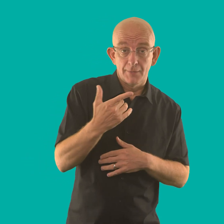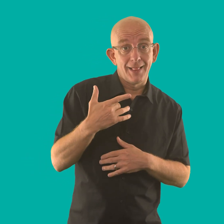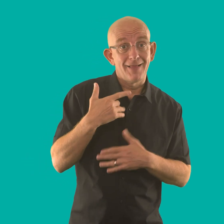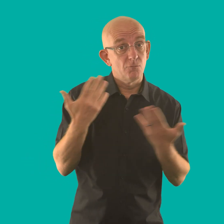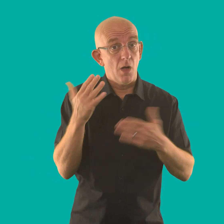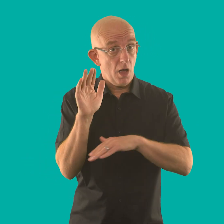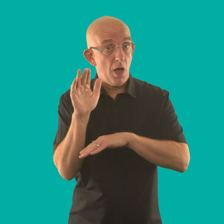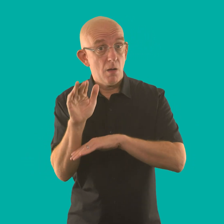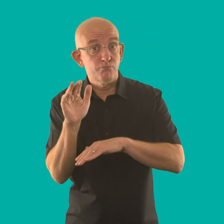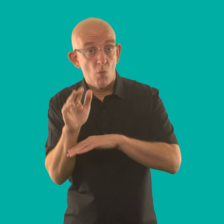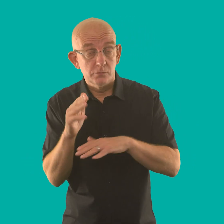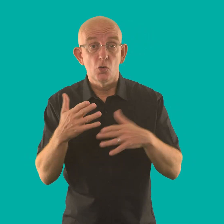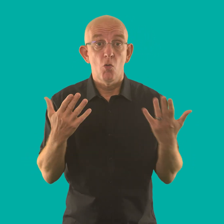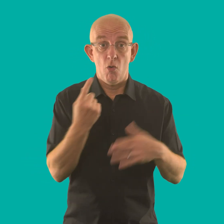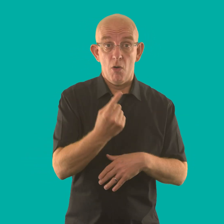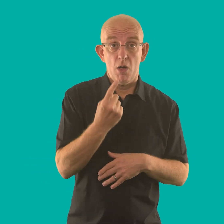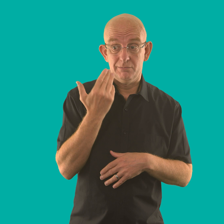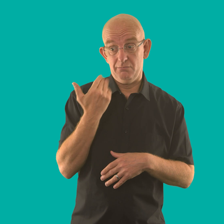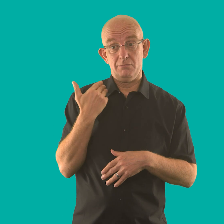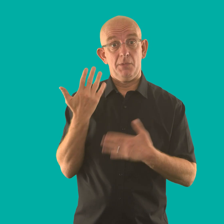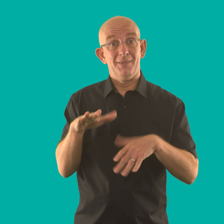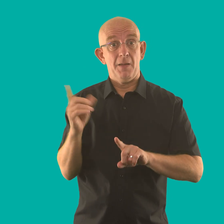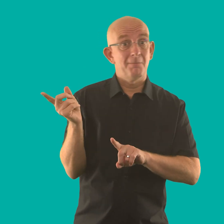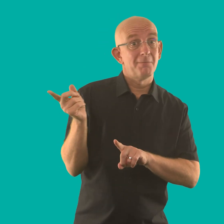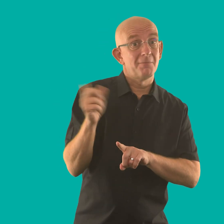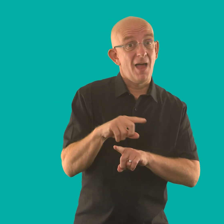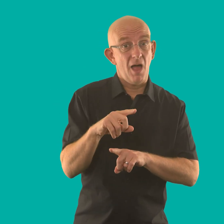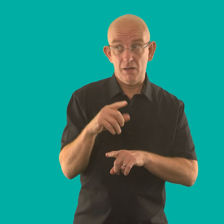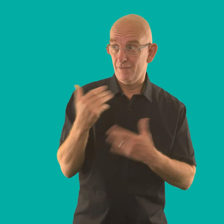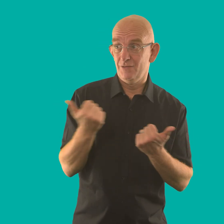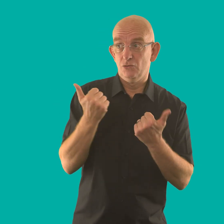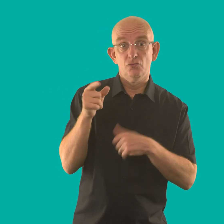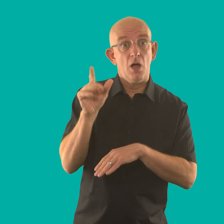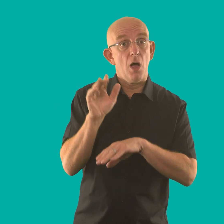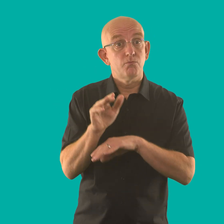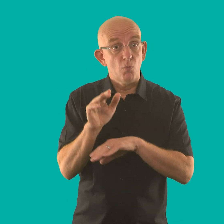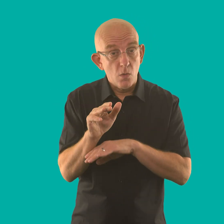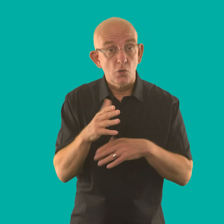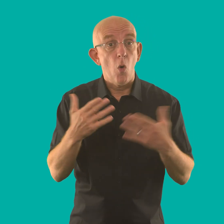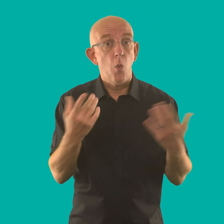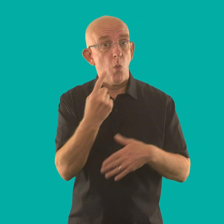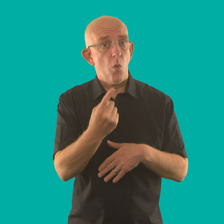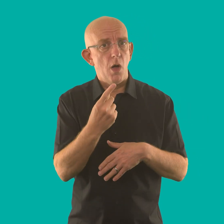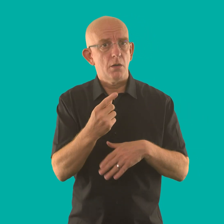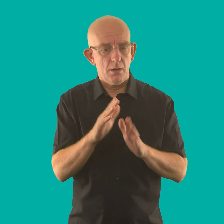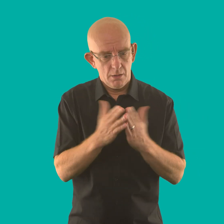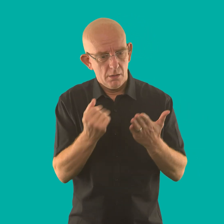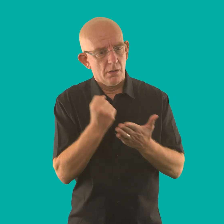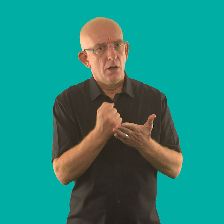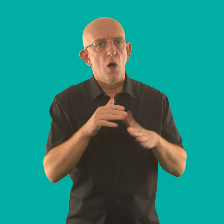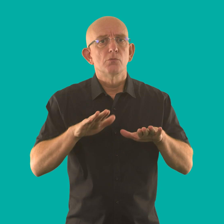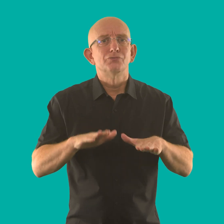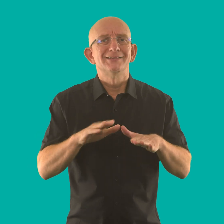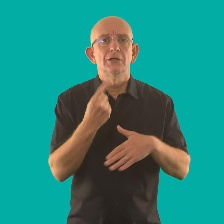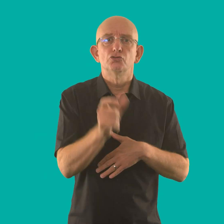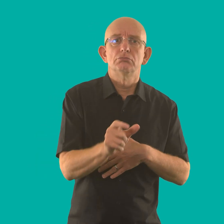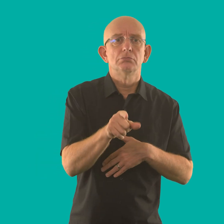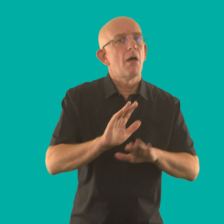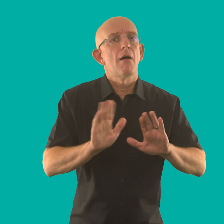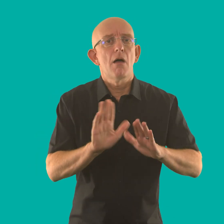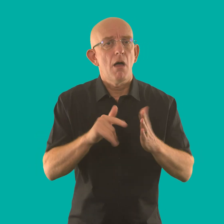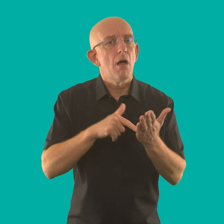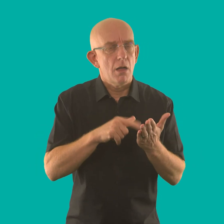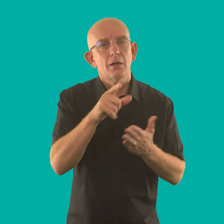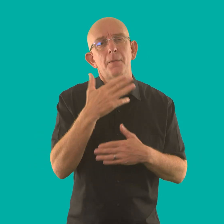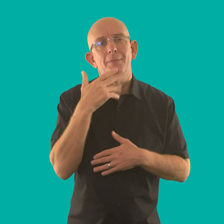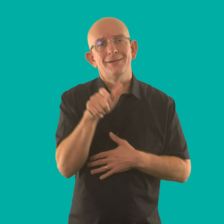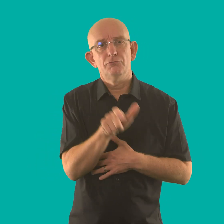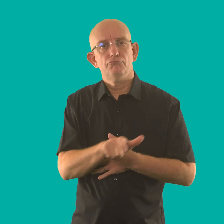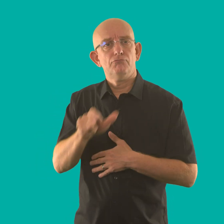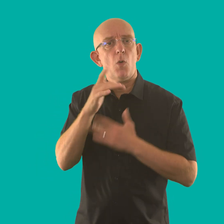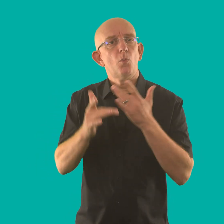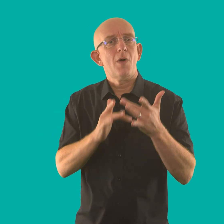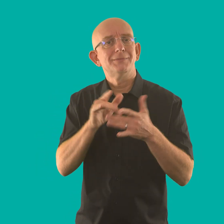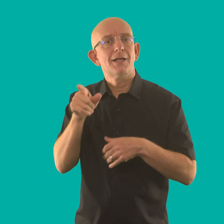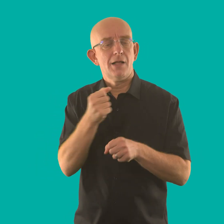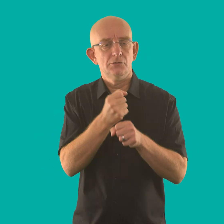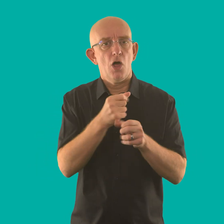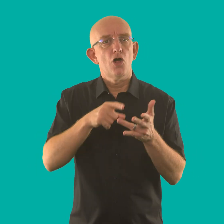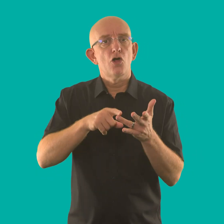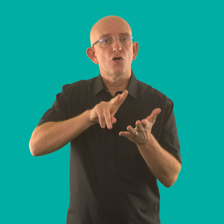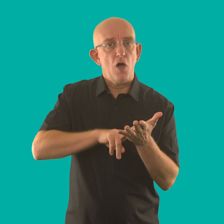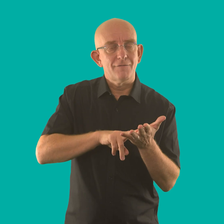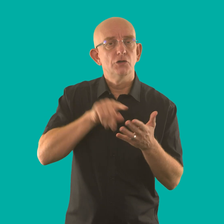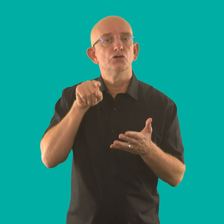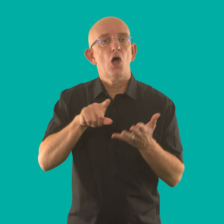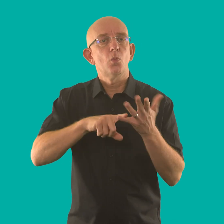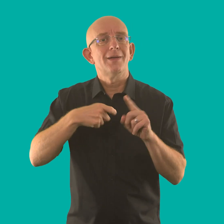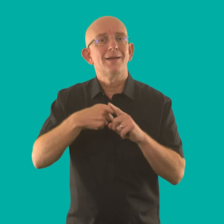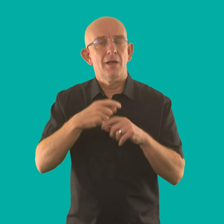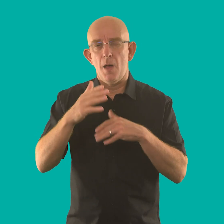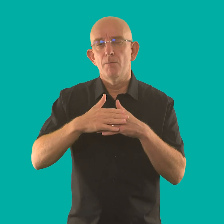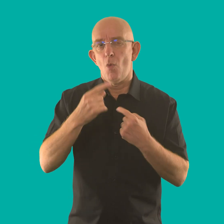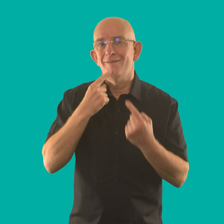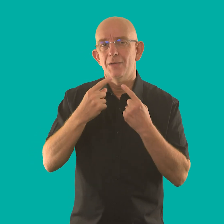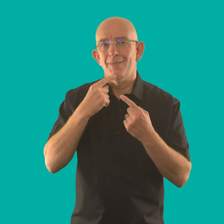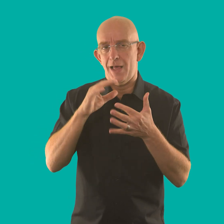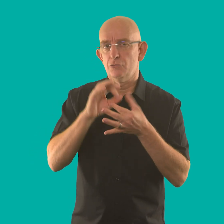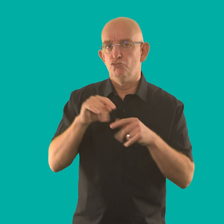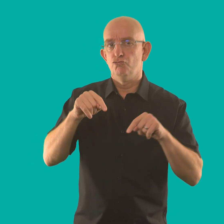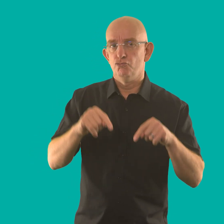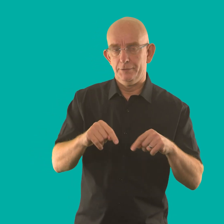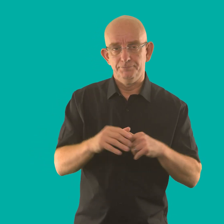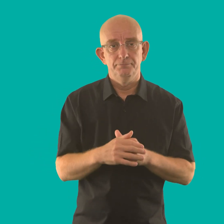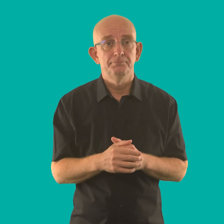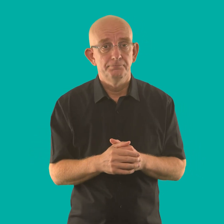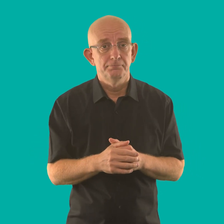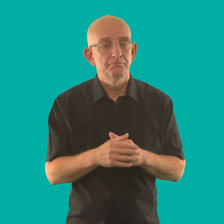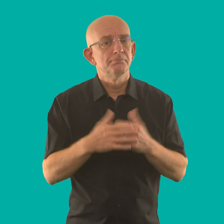If you live abroad, or you have recently returned from abroad, or you are not a British citizen, please go to GOV.UK for further information.